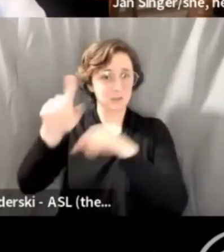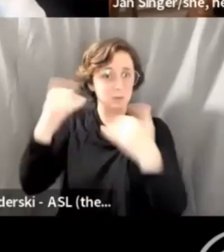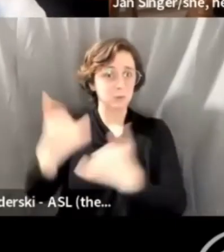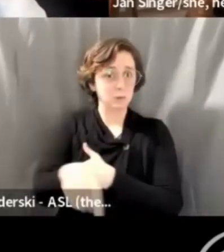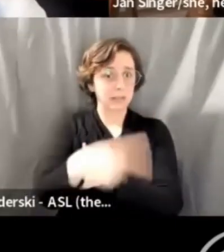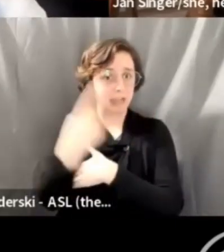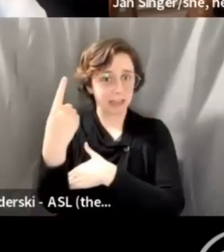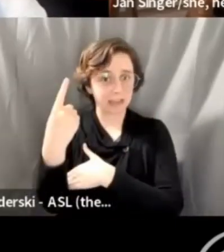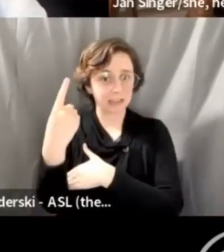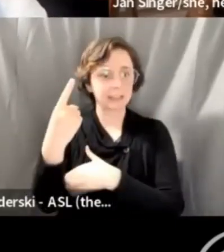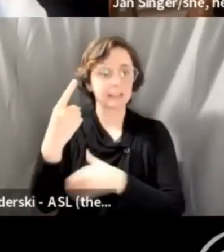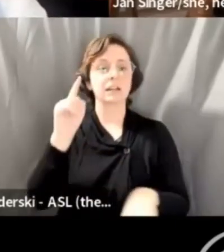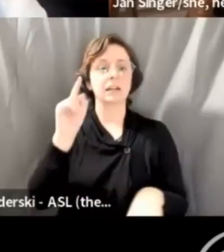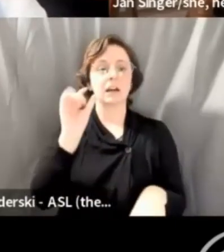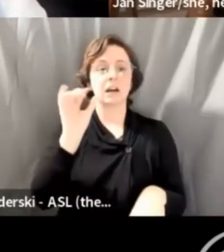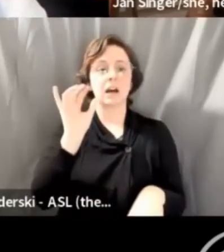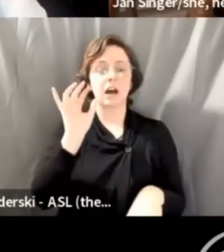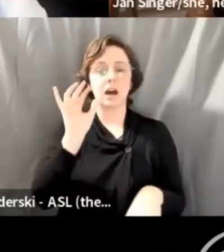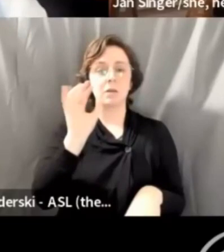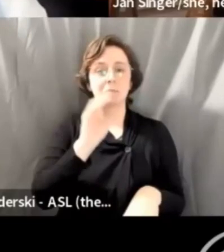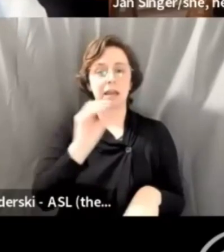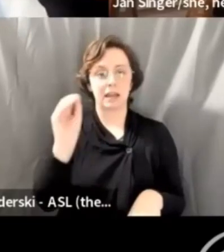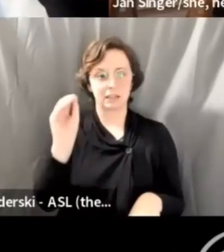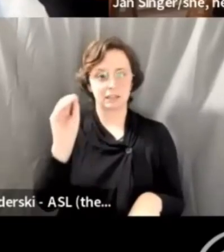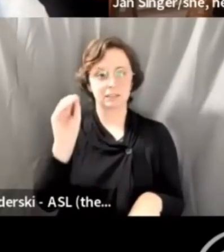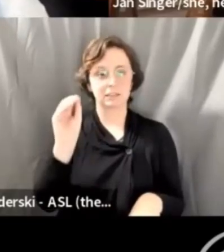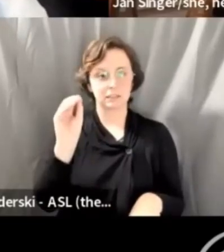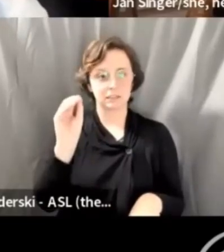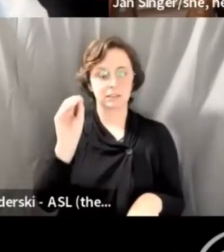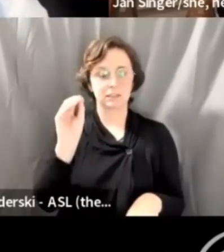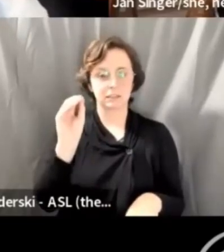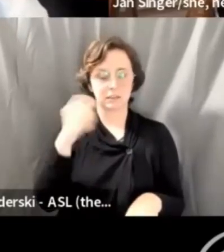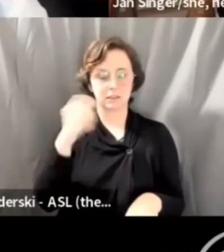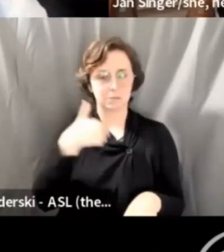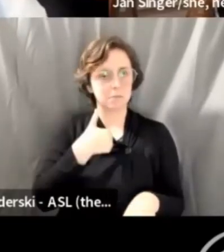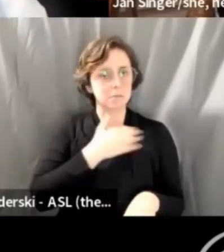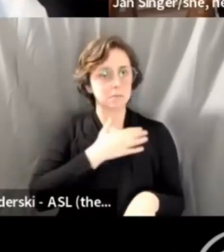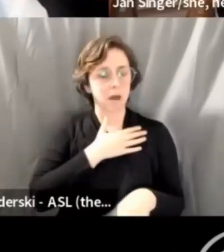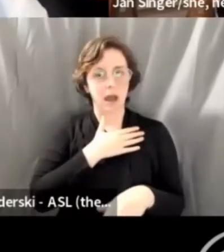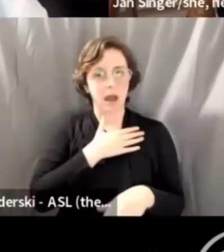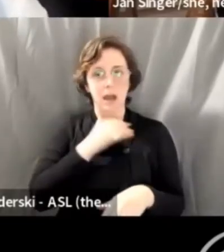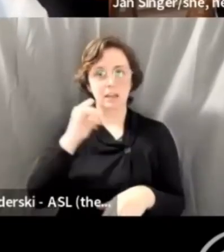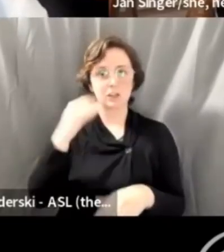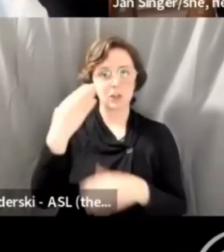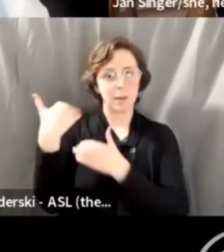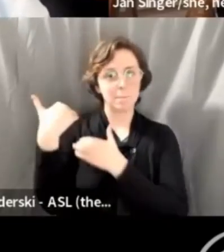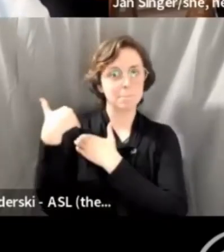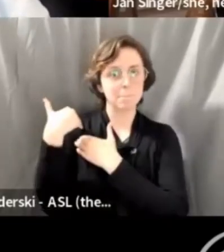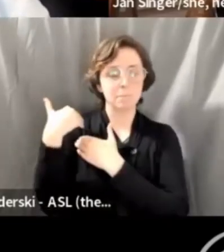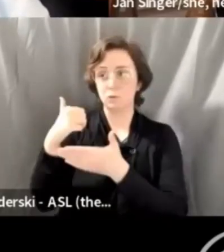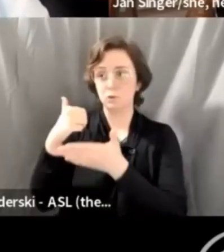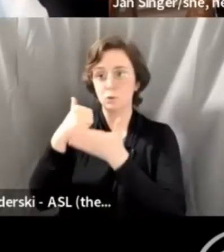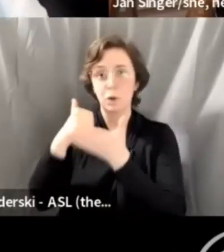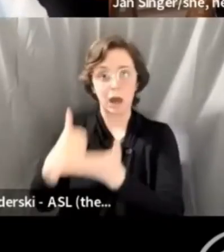And you know, I think my job is to help do some of that repair work.